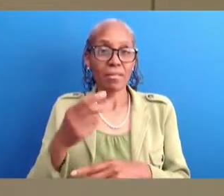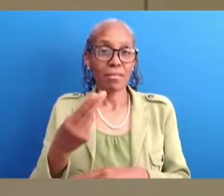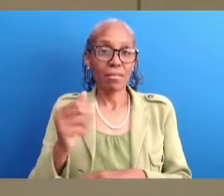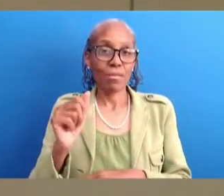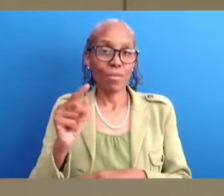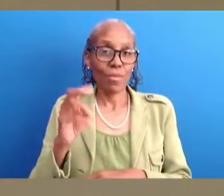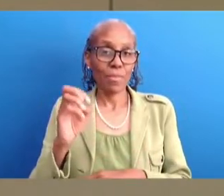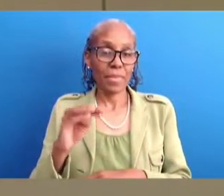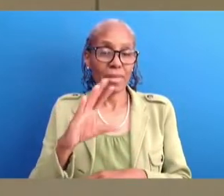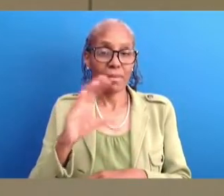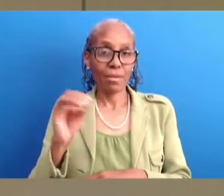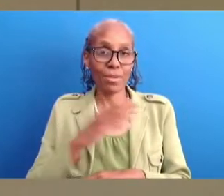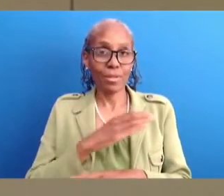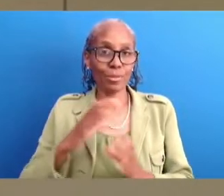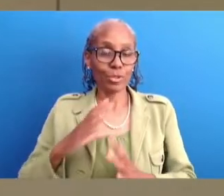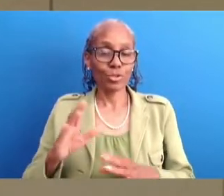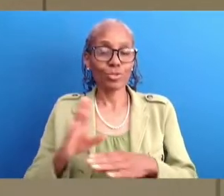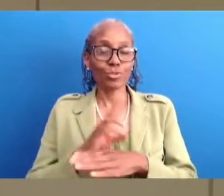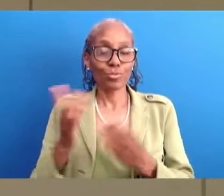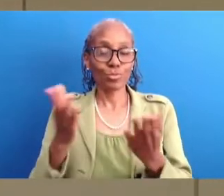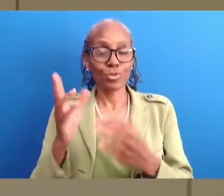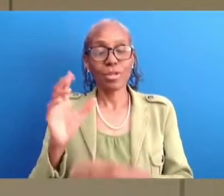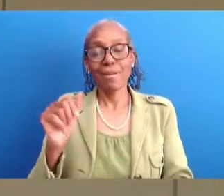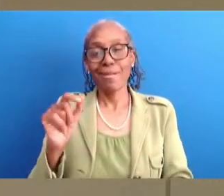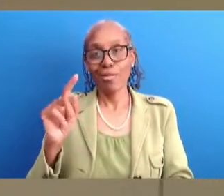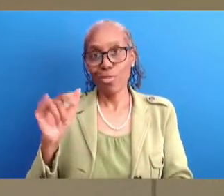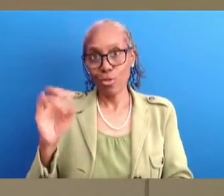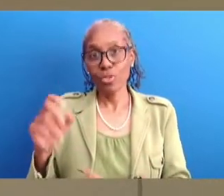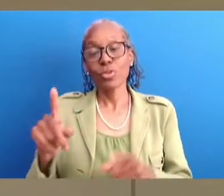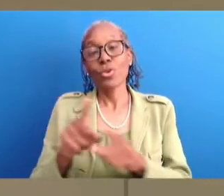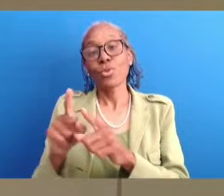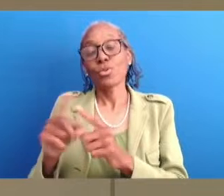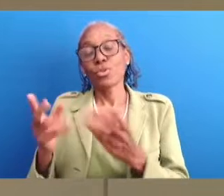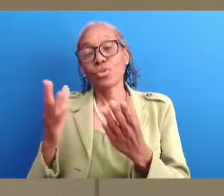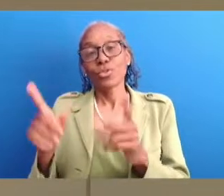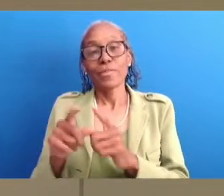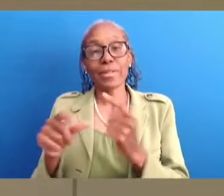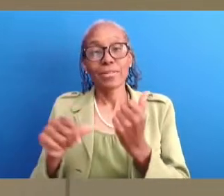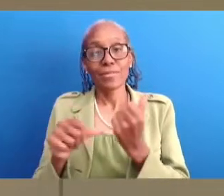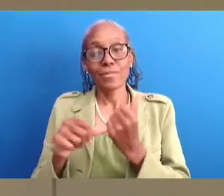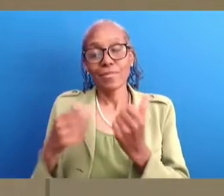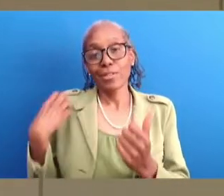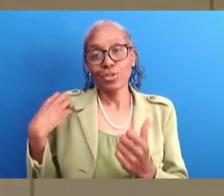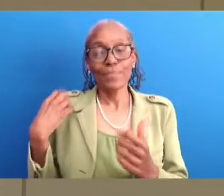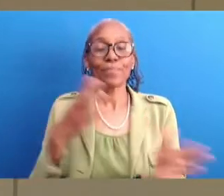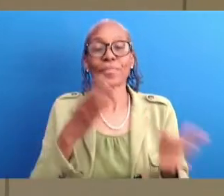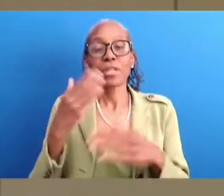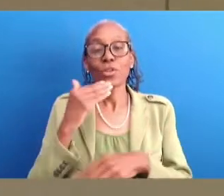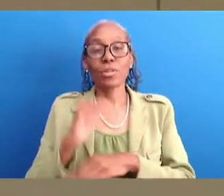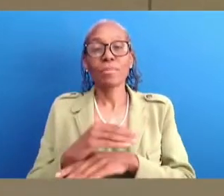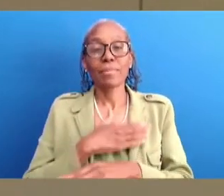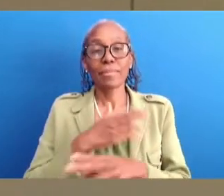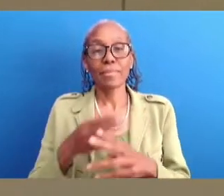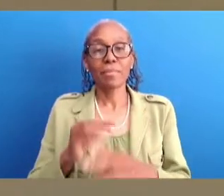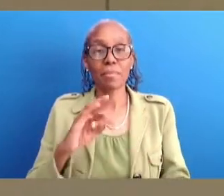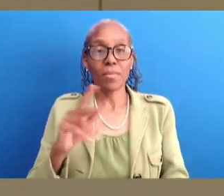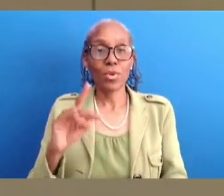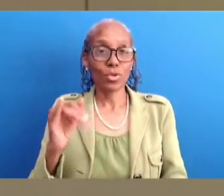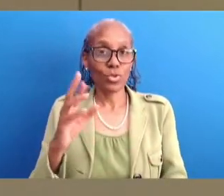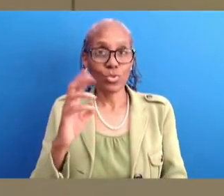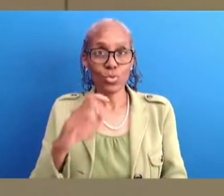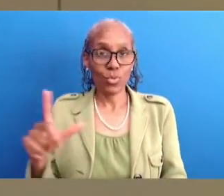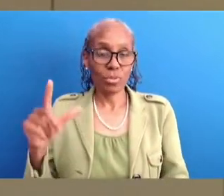GOOD EVENING AND WELCOME, MY